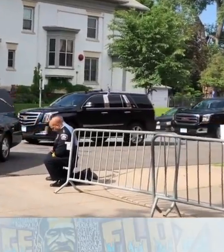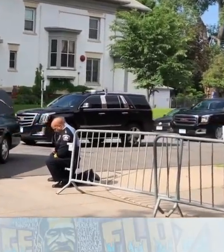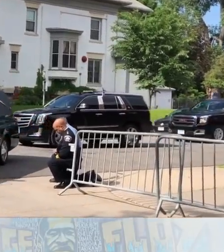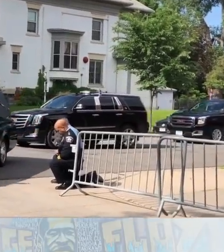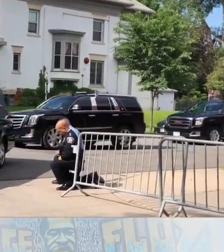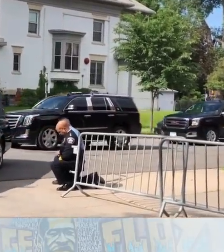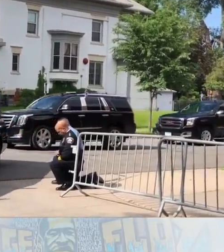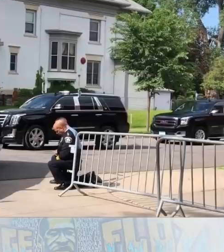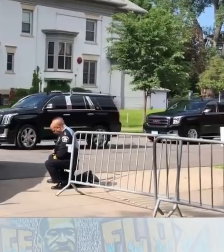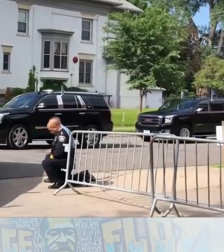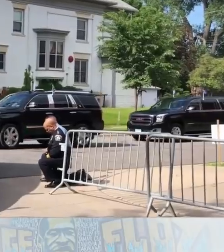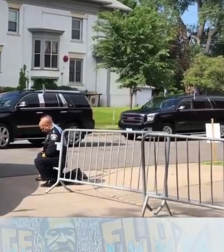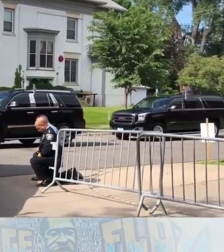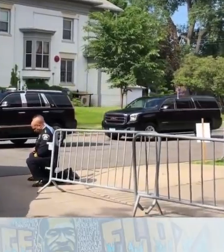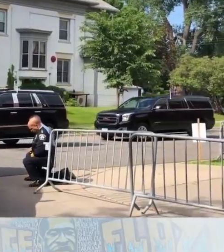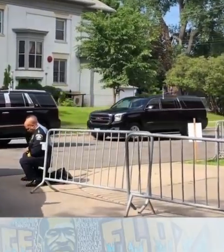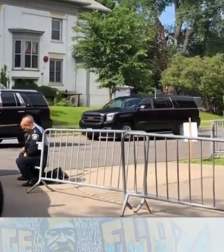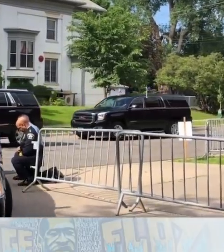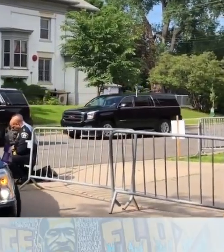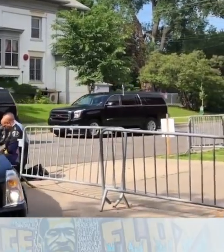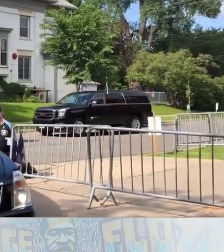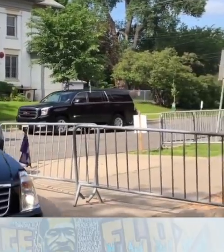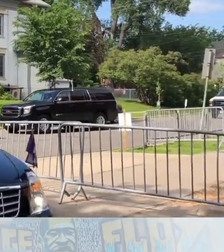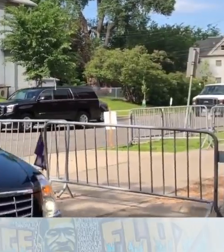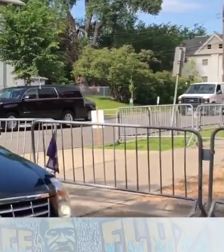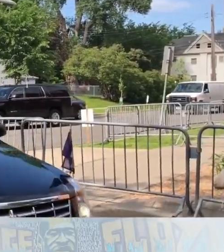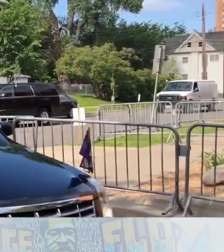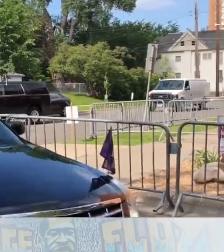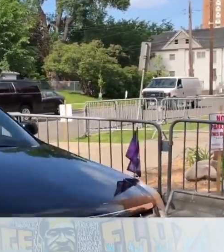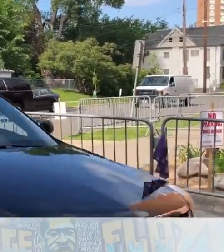FOCUS ON SOME OF THE THINGS LOCALLY THAT HAPPENED.